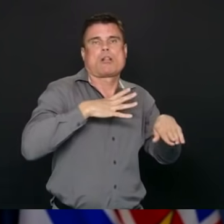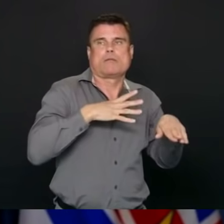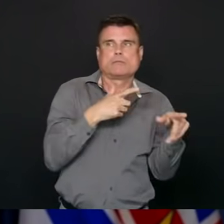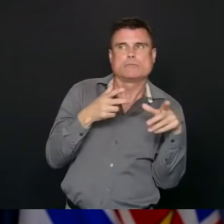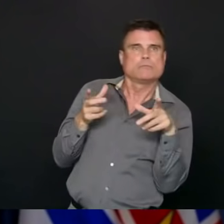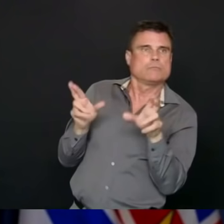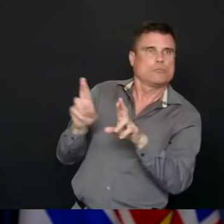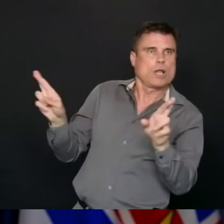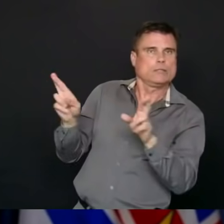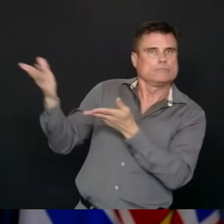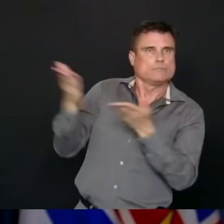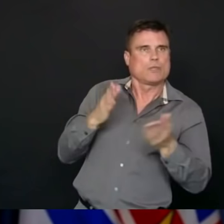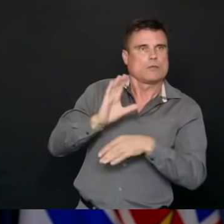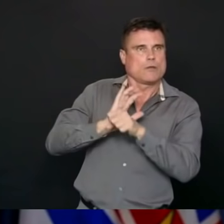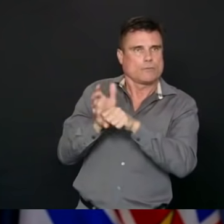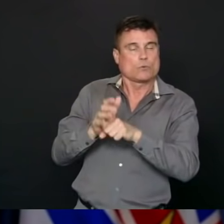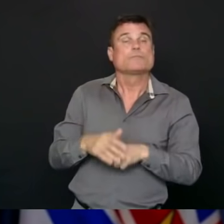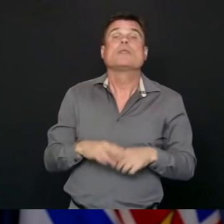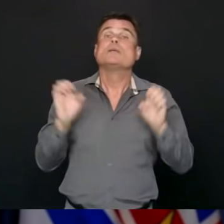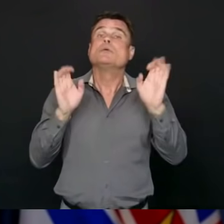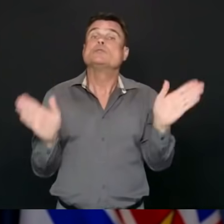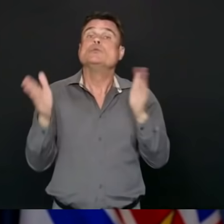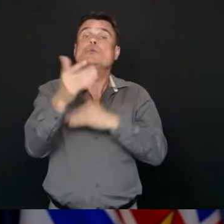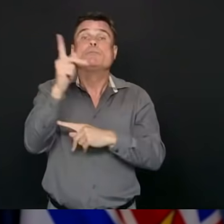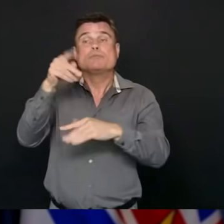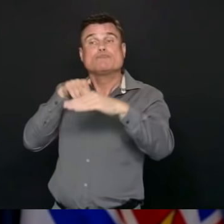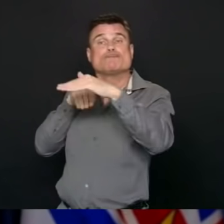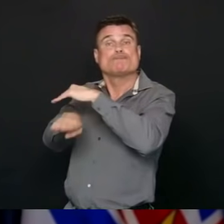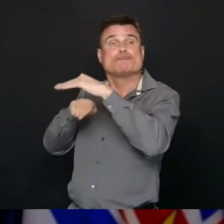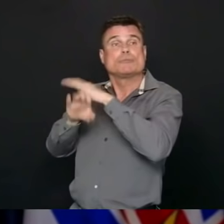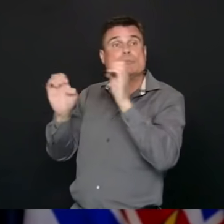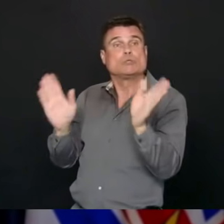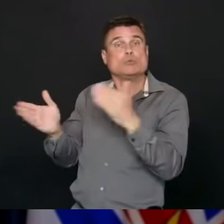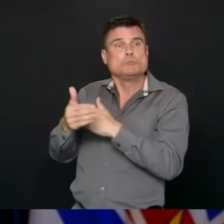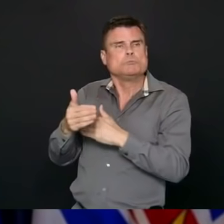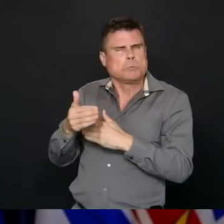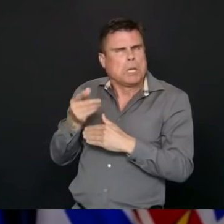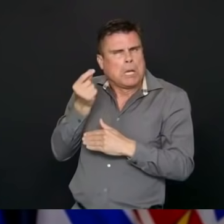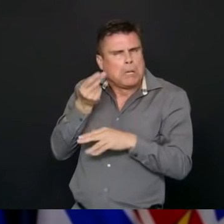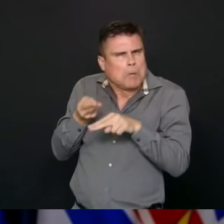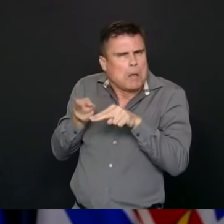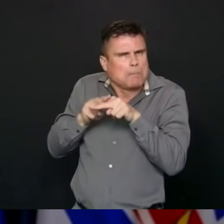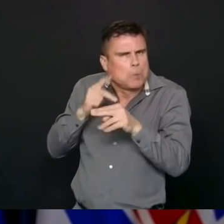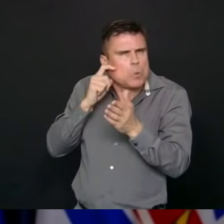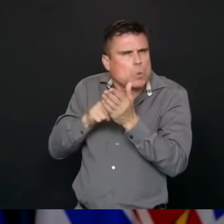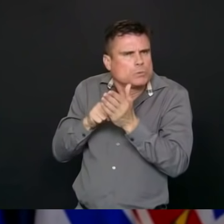pre-pandemic levels of emergency room visits but a significant increase over the last month. I want to acknowledge today